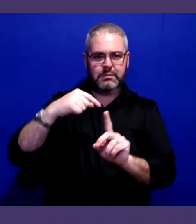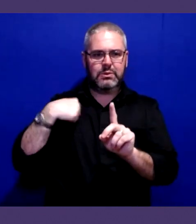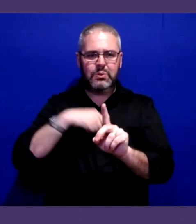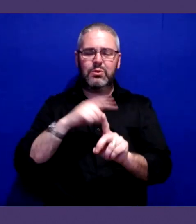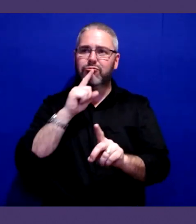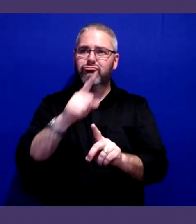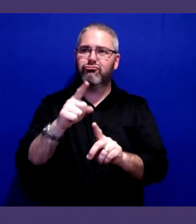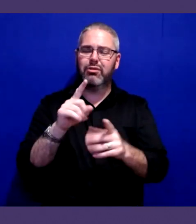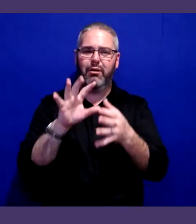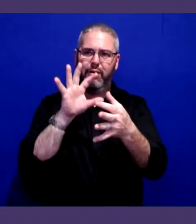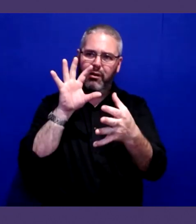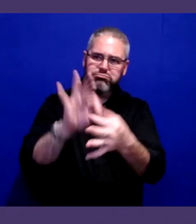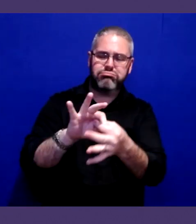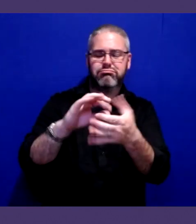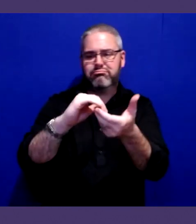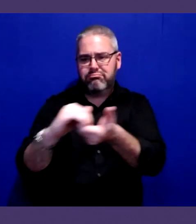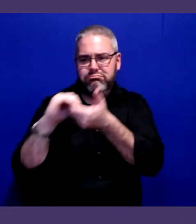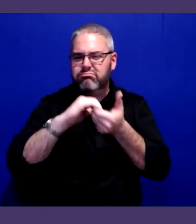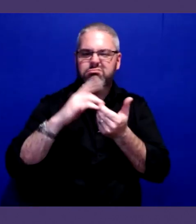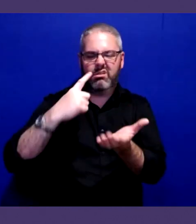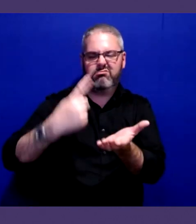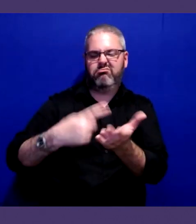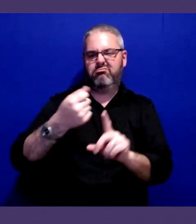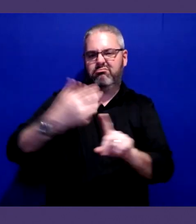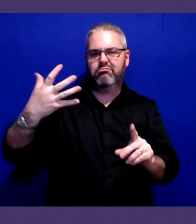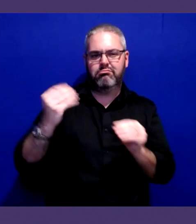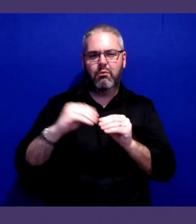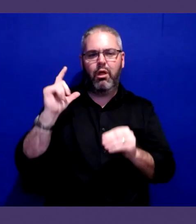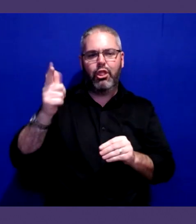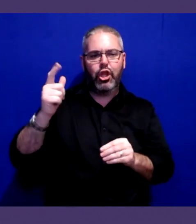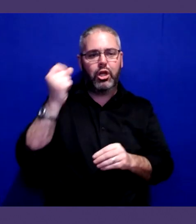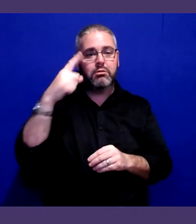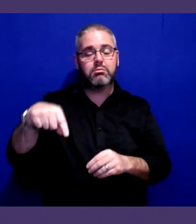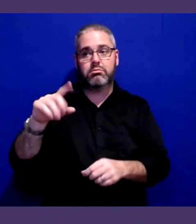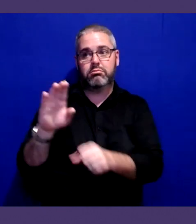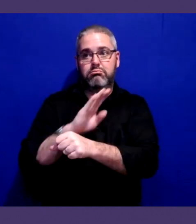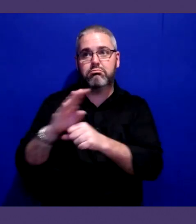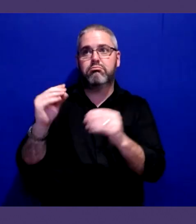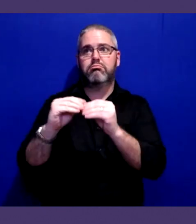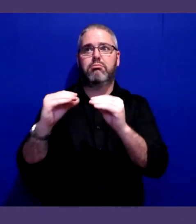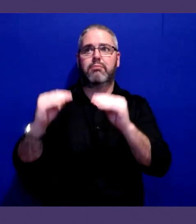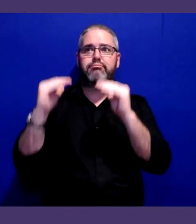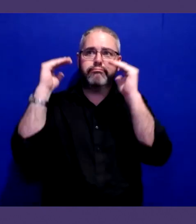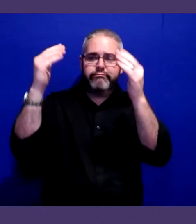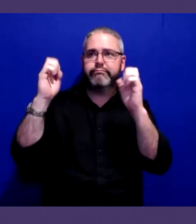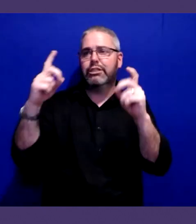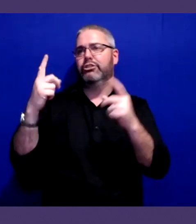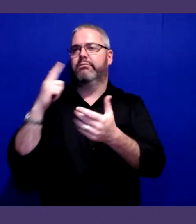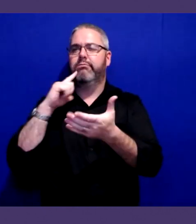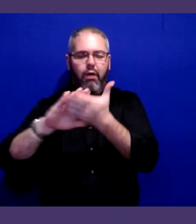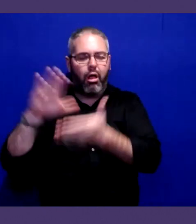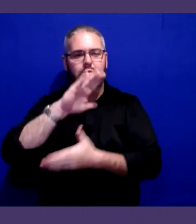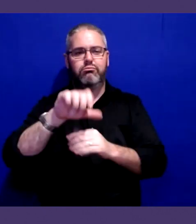and we'll talk more about this later, but with industry, higher education, various other non-profit organizations,